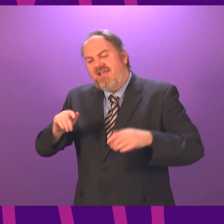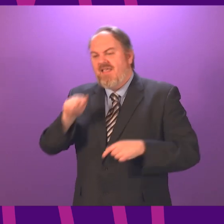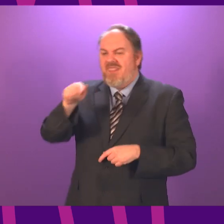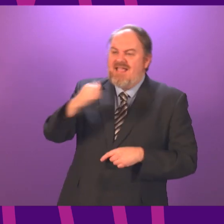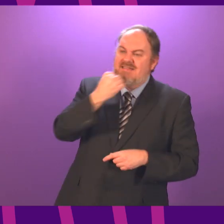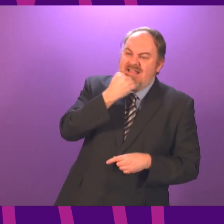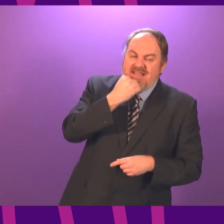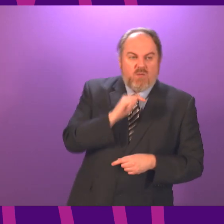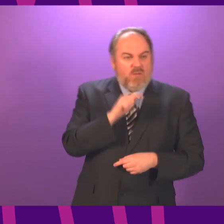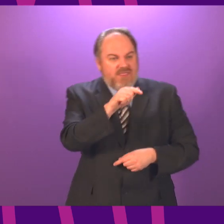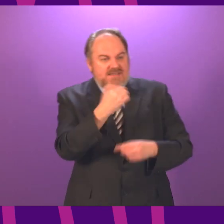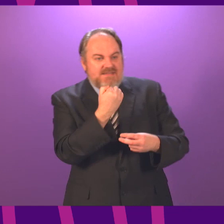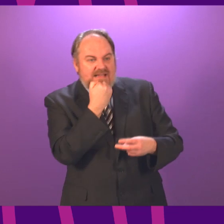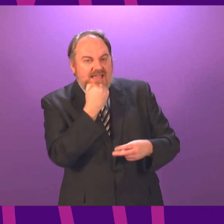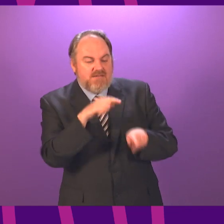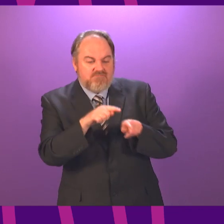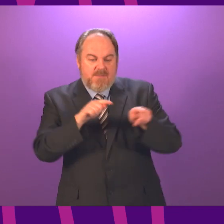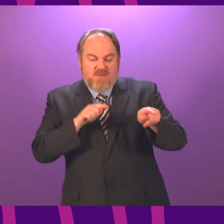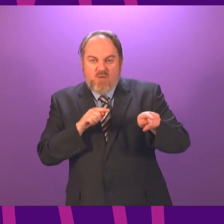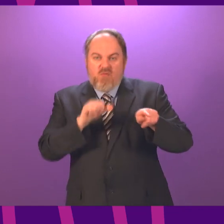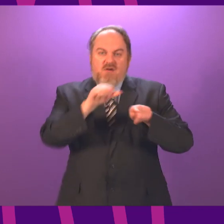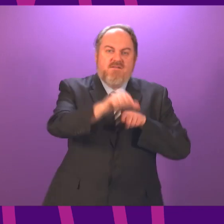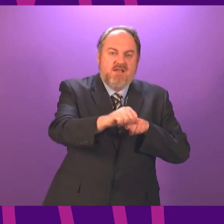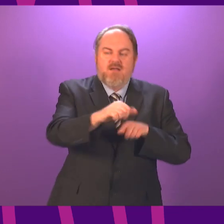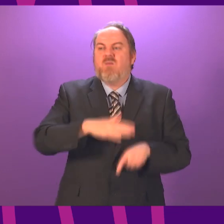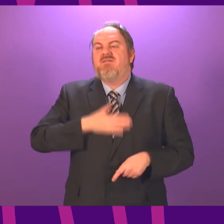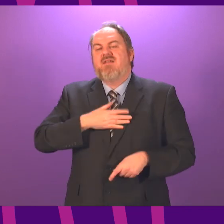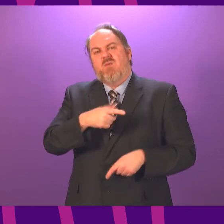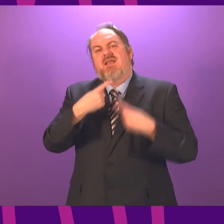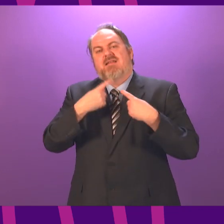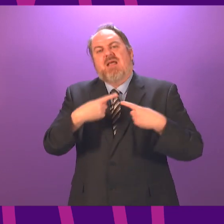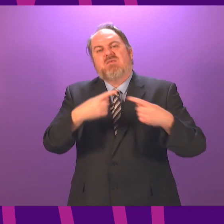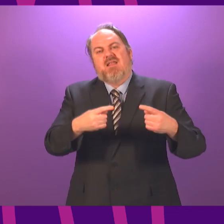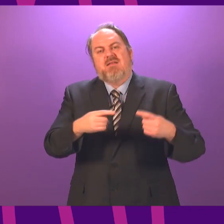That is my level of confidence in what I have set out today. In two or three weeks’ time,